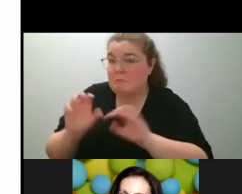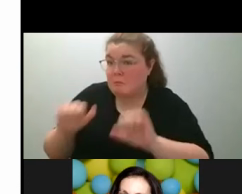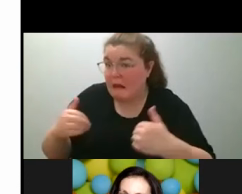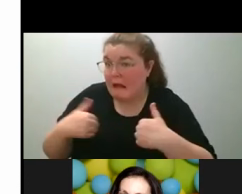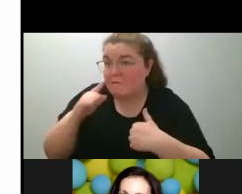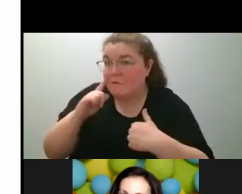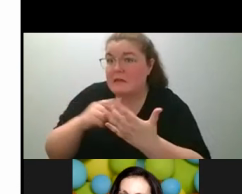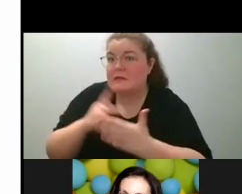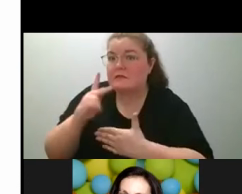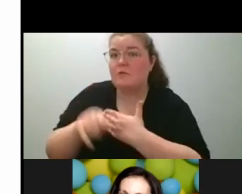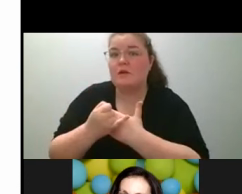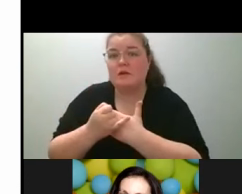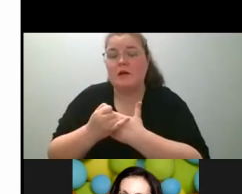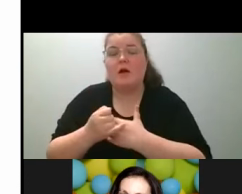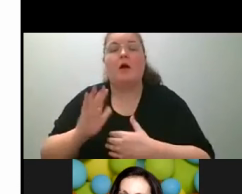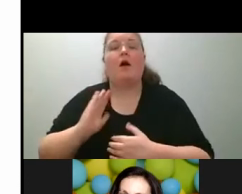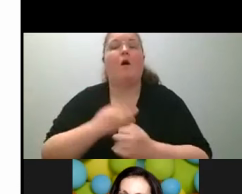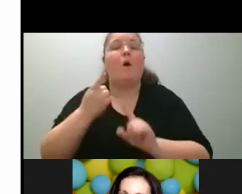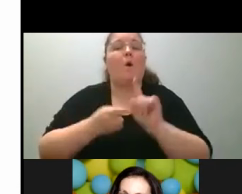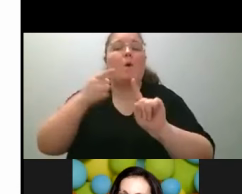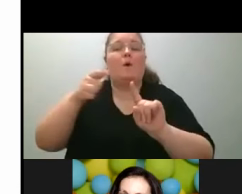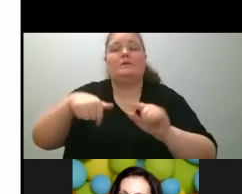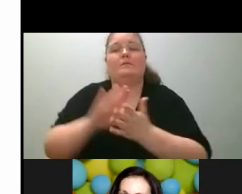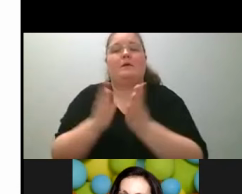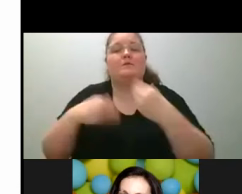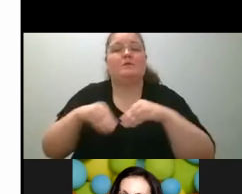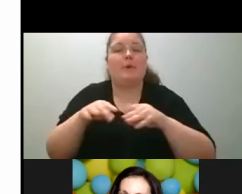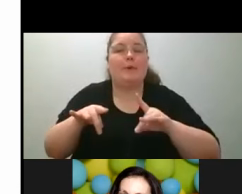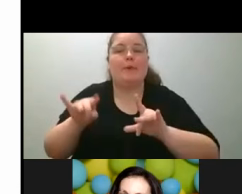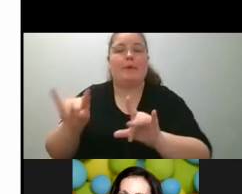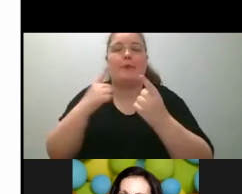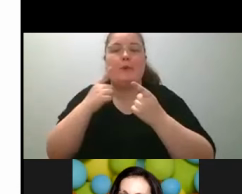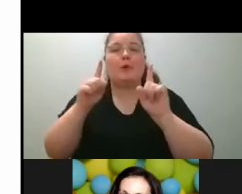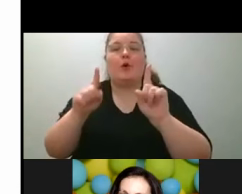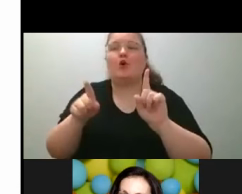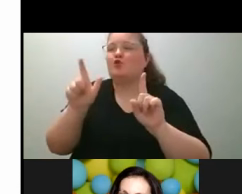To make it really efficient for you knowing some of those things upfront